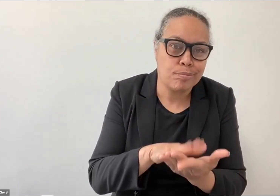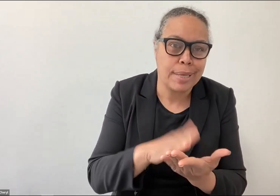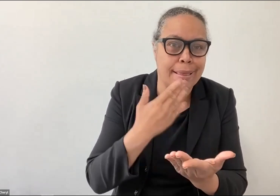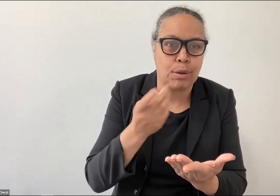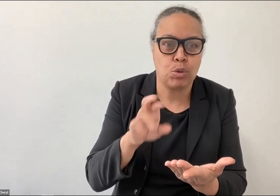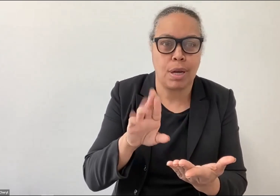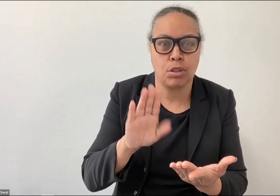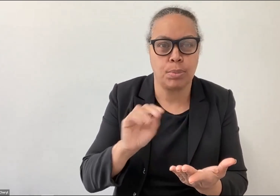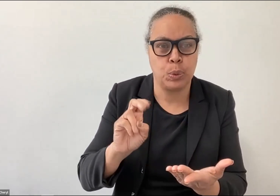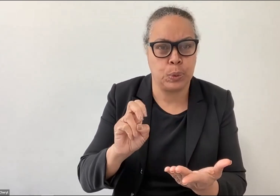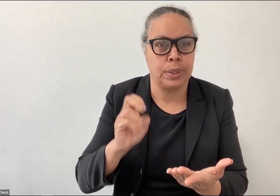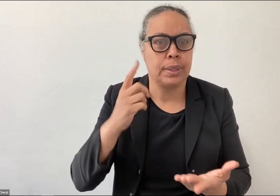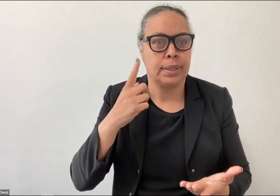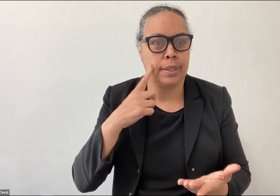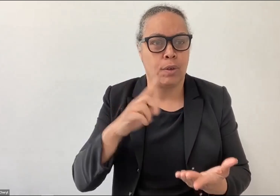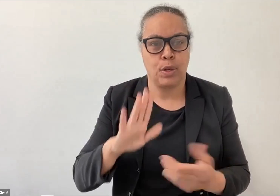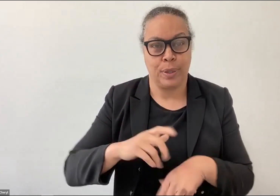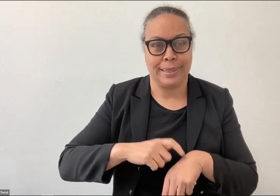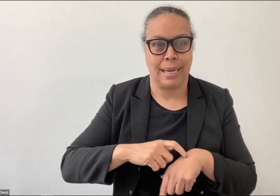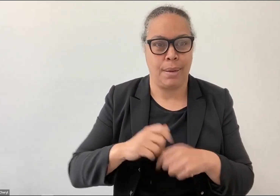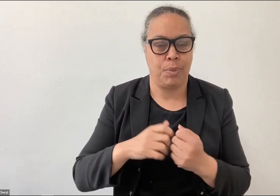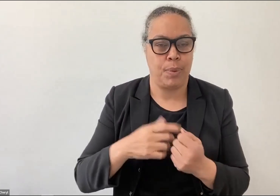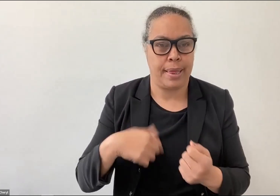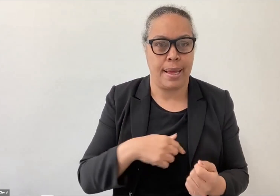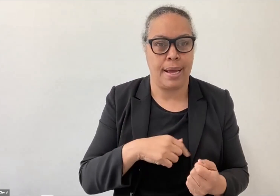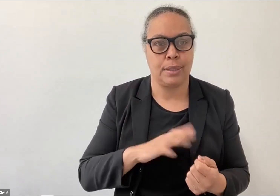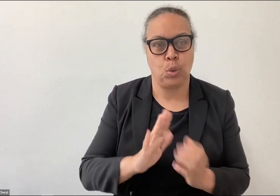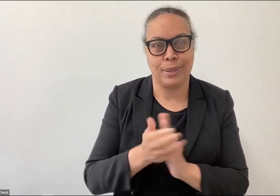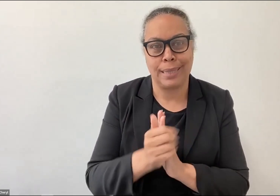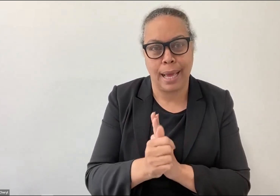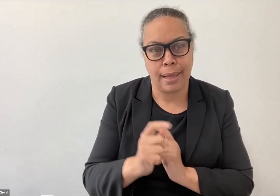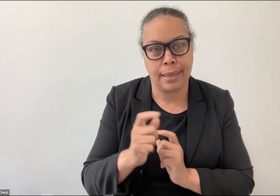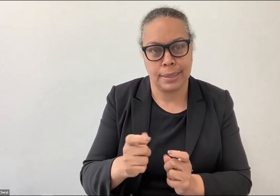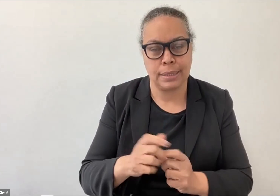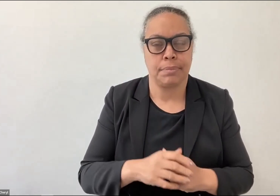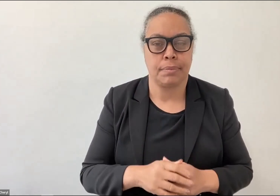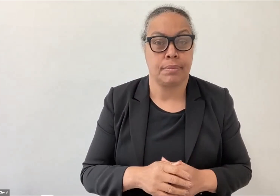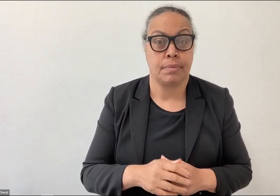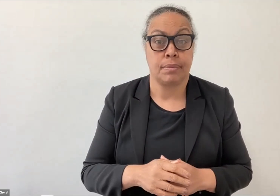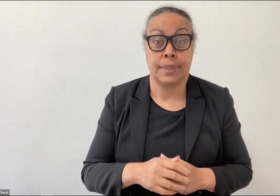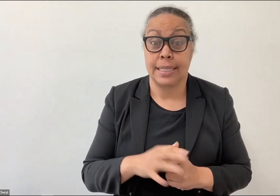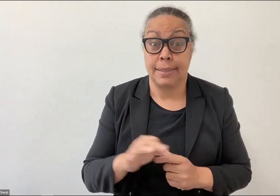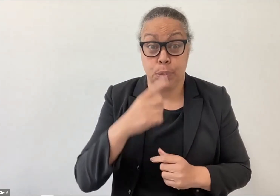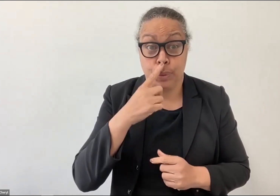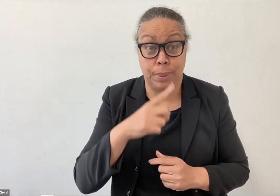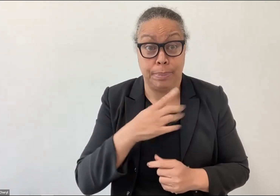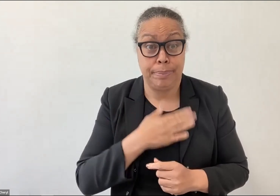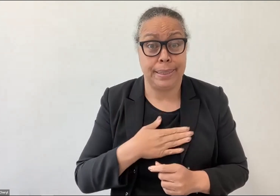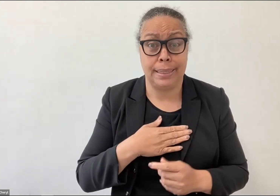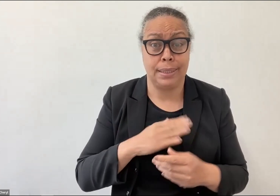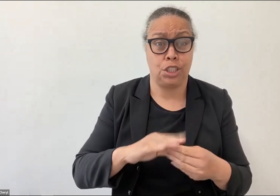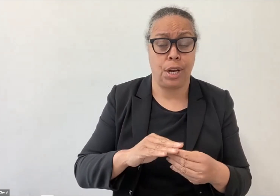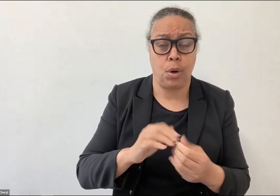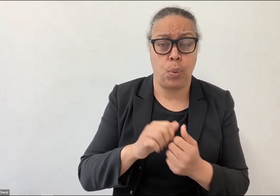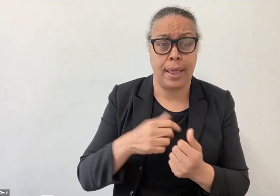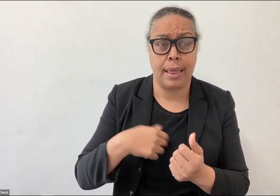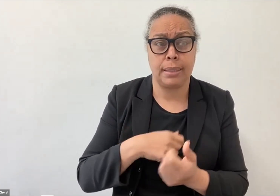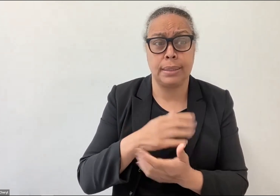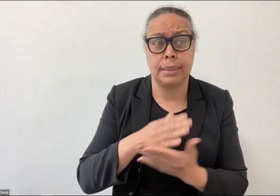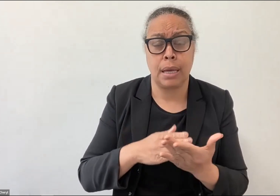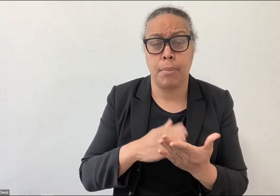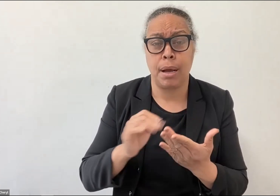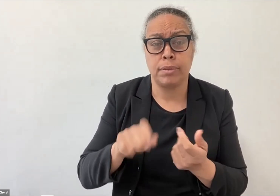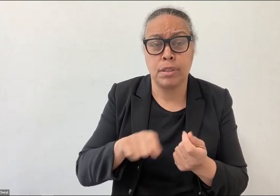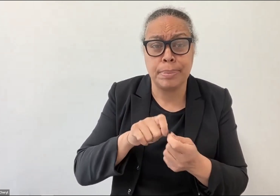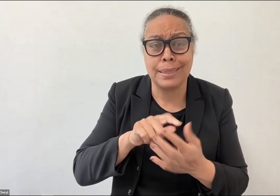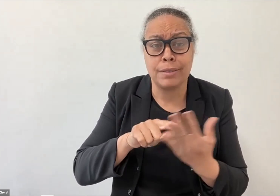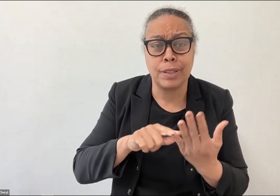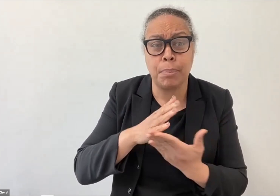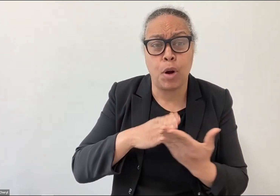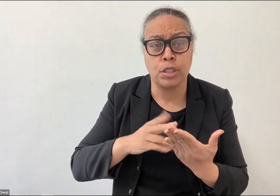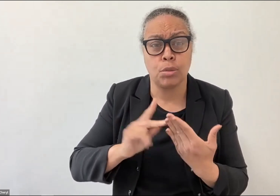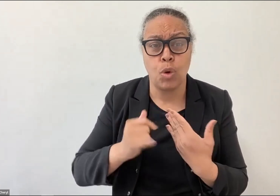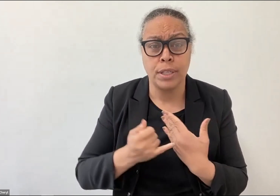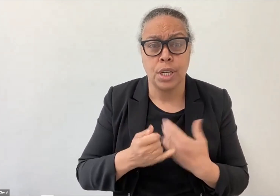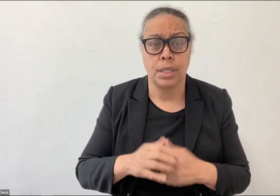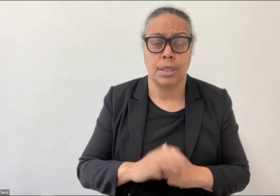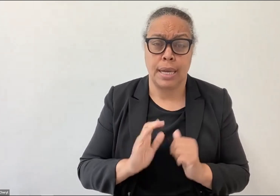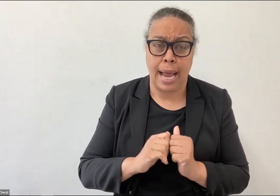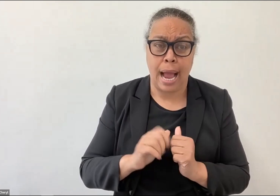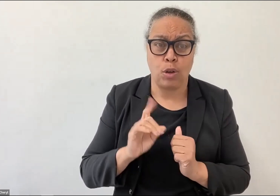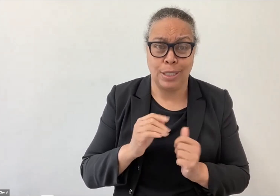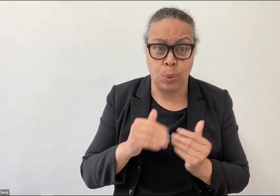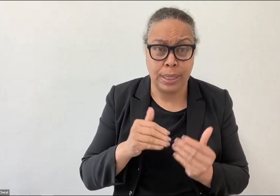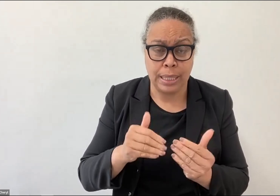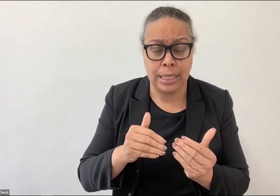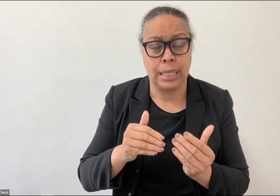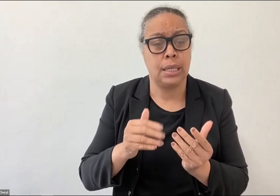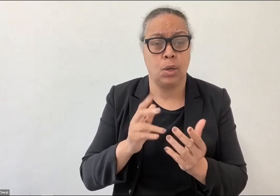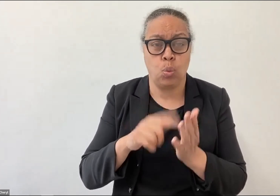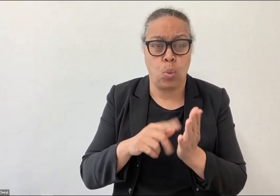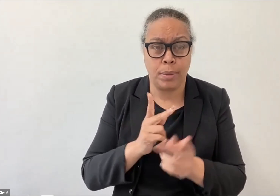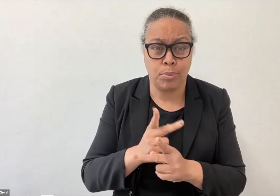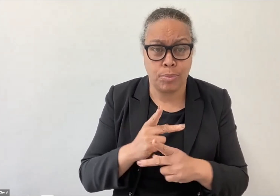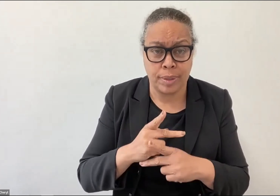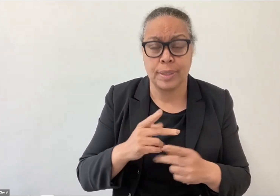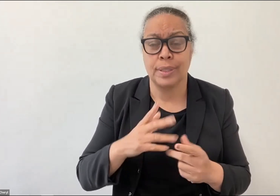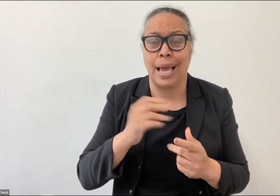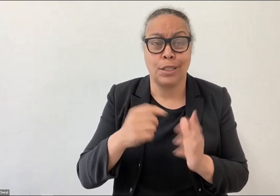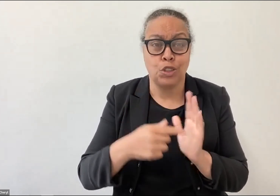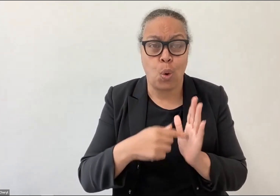Boone for us, spending your time with us and your talents; and if I, if you would please share with us some of the particular aspects of the project how we came to what we produced, and showcase some of the special